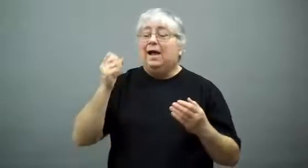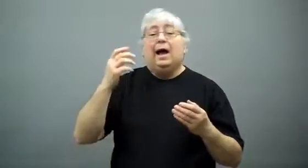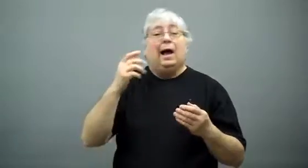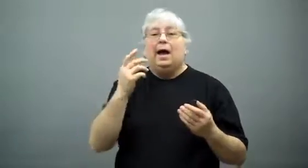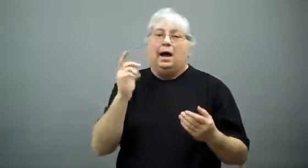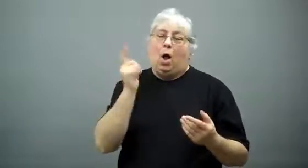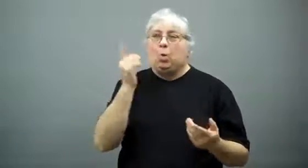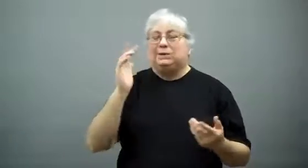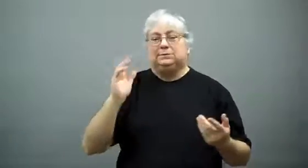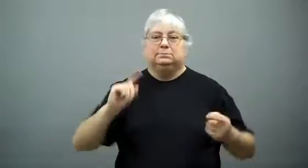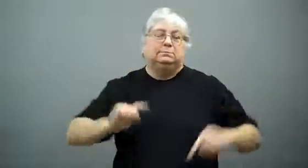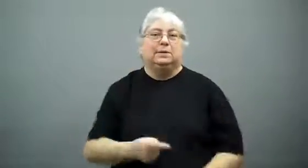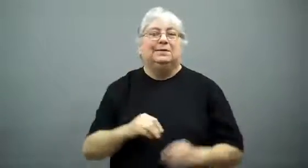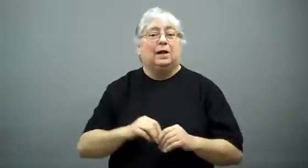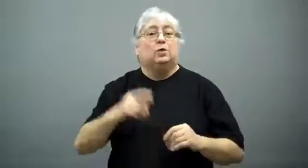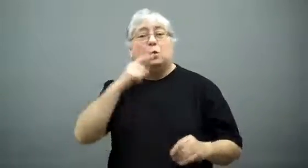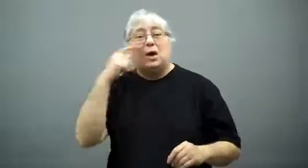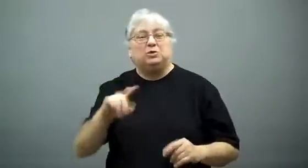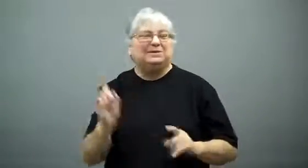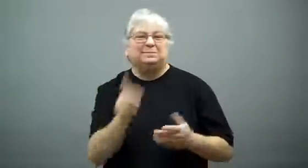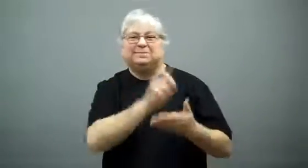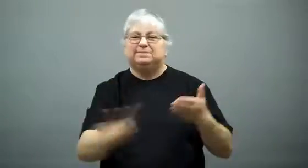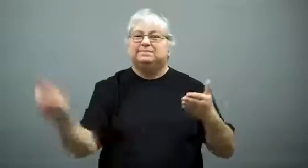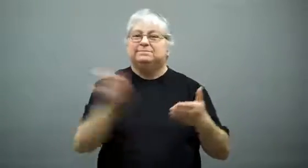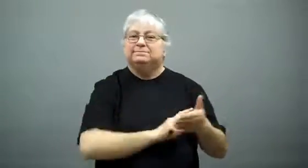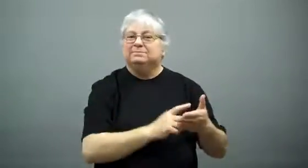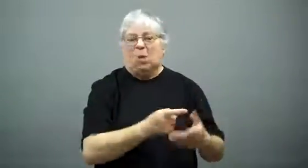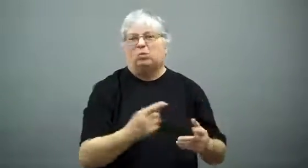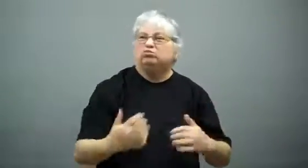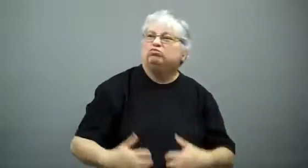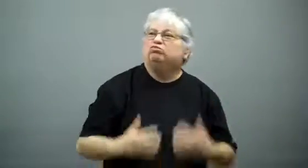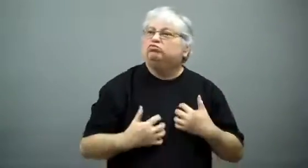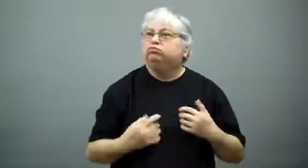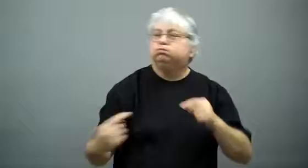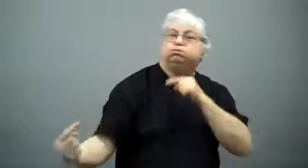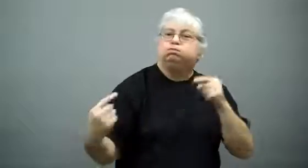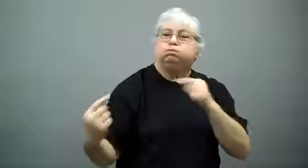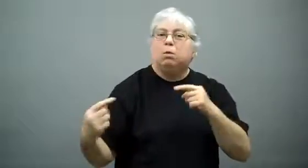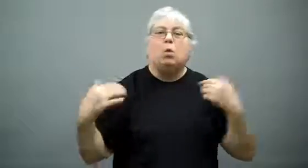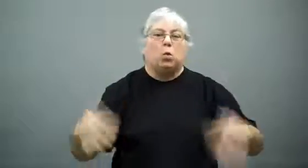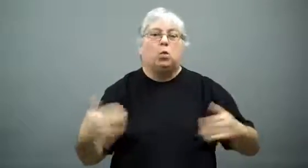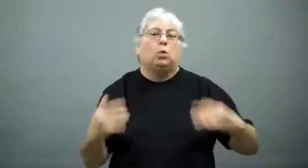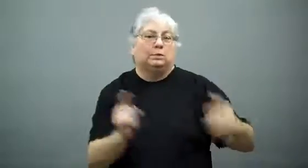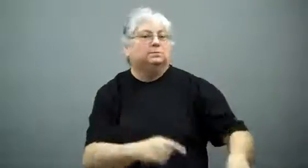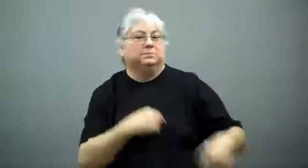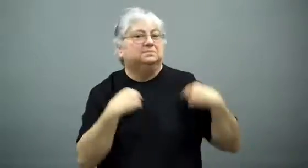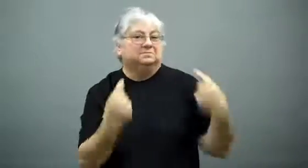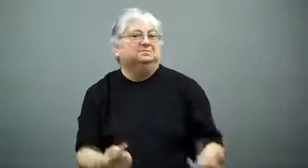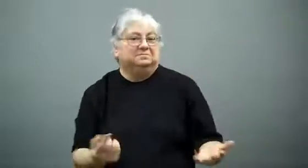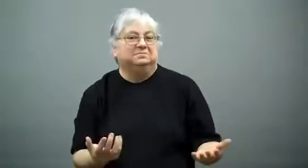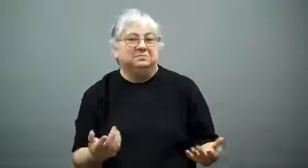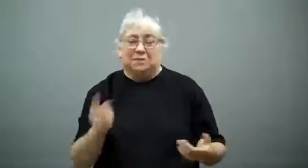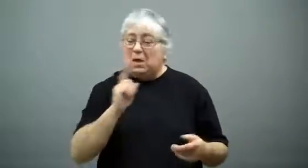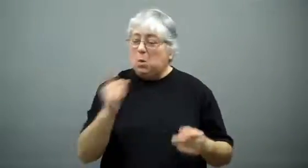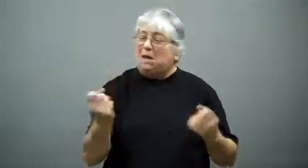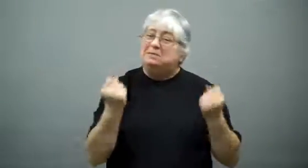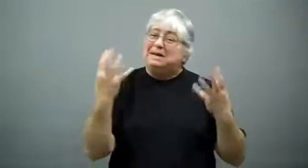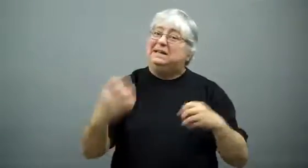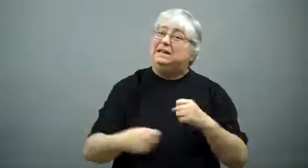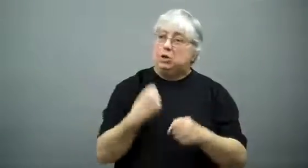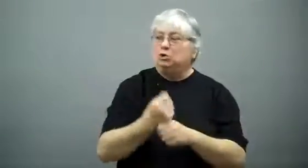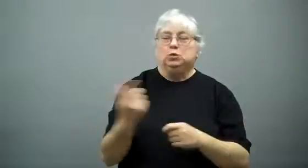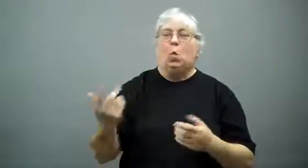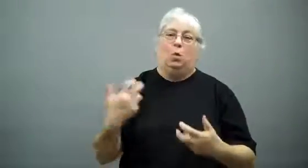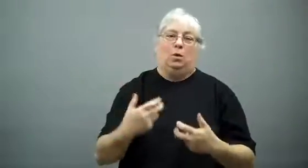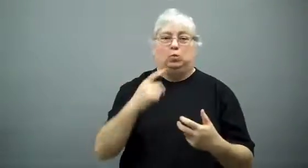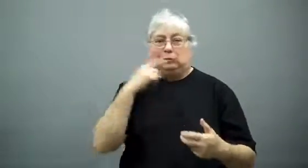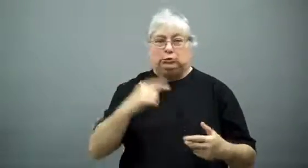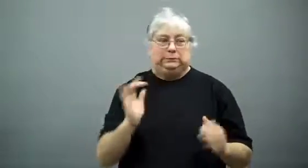They are heavily discriminated against in Russia, and the Chechens rebel in turn.